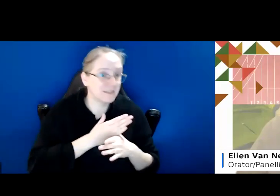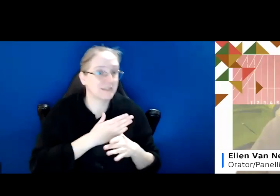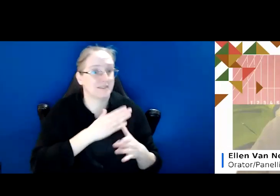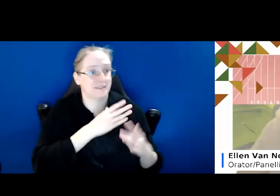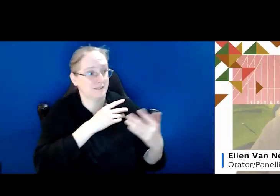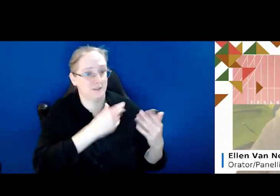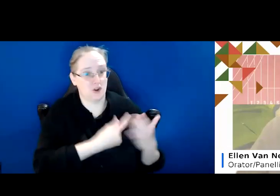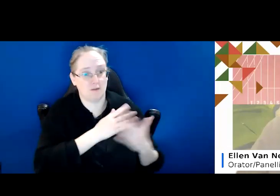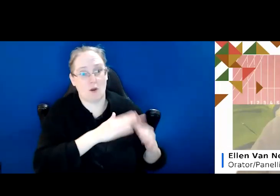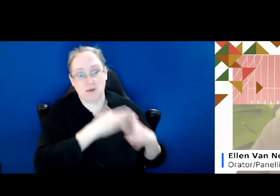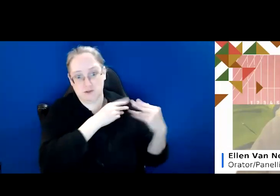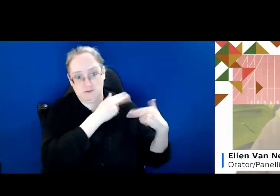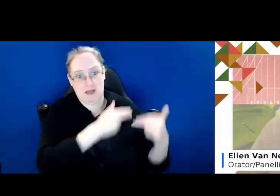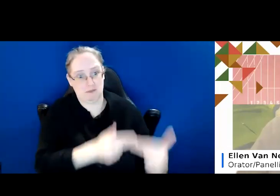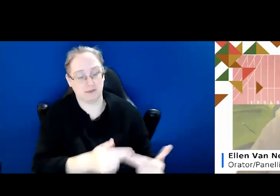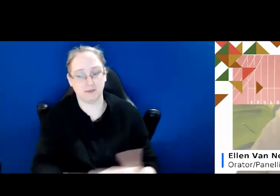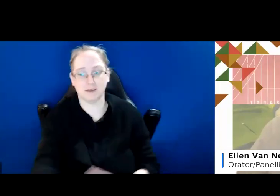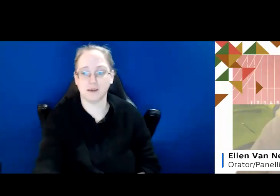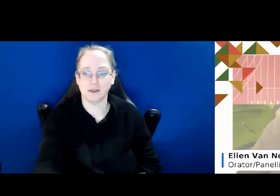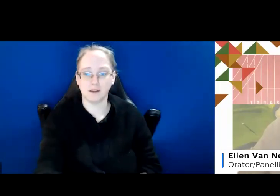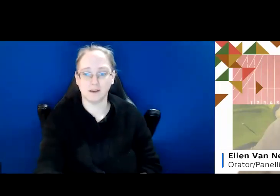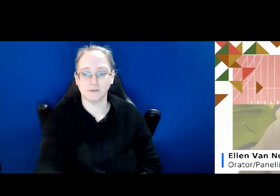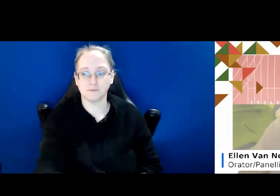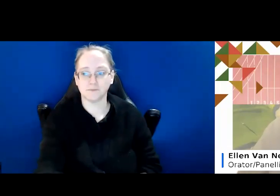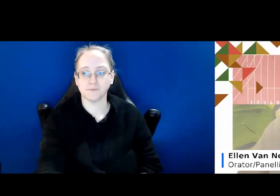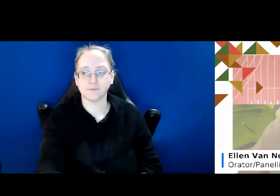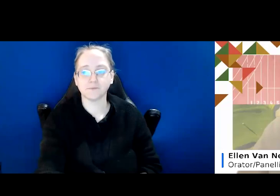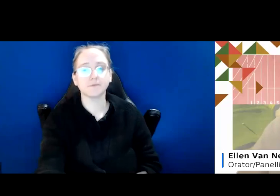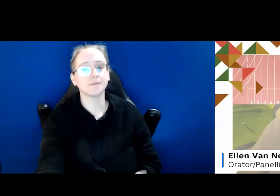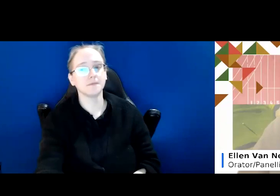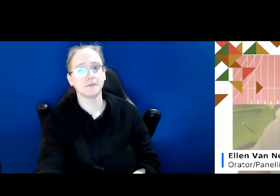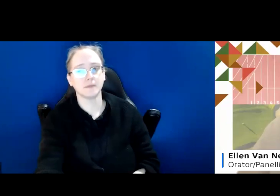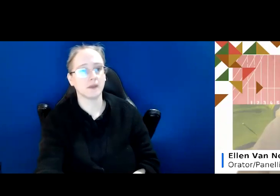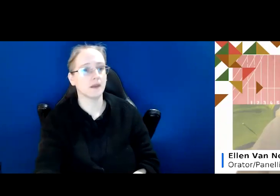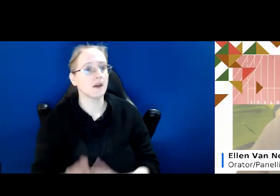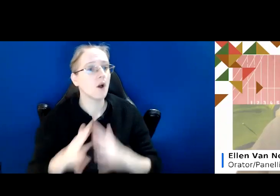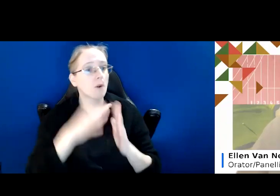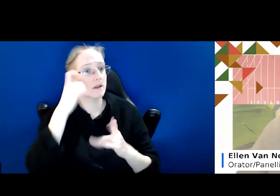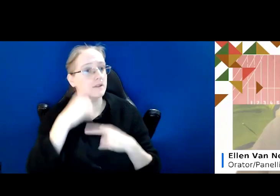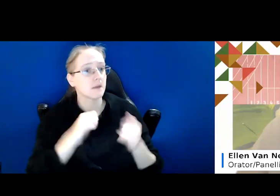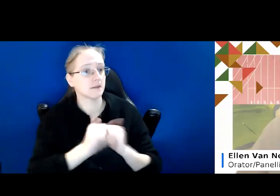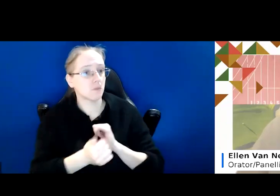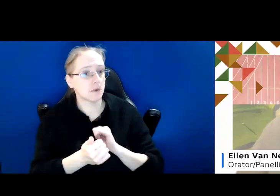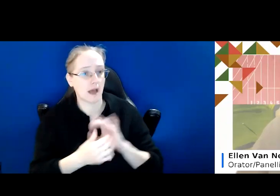Western ideas of sport, especially the disassociation from physical place,